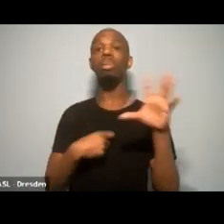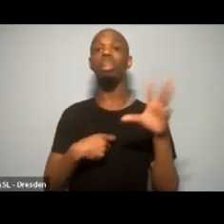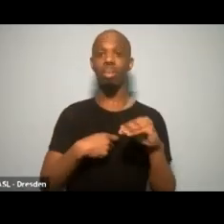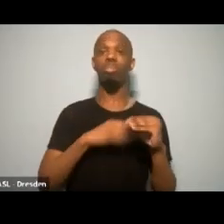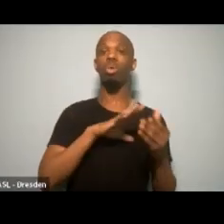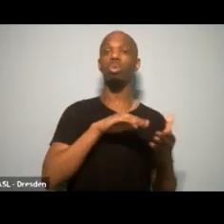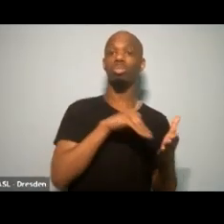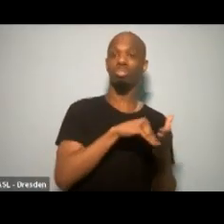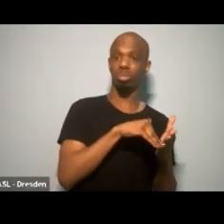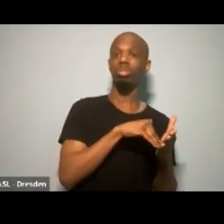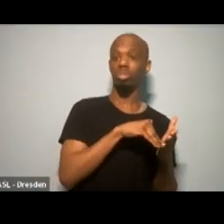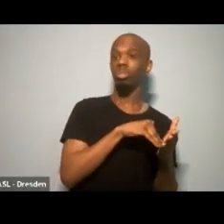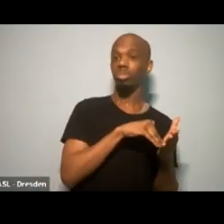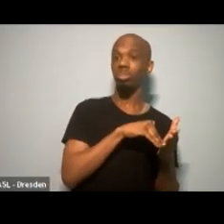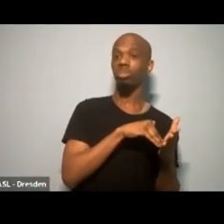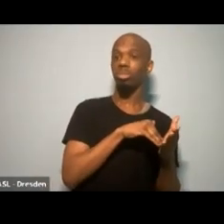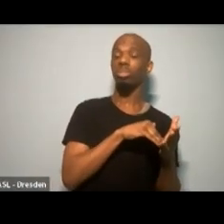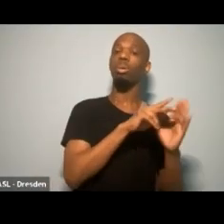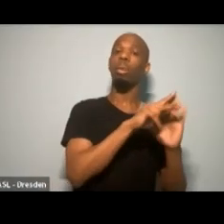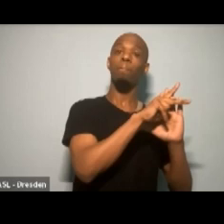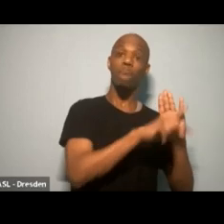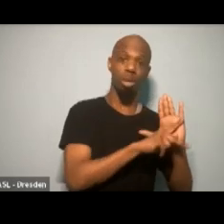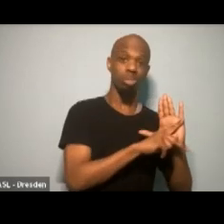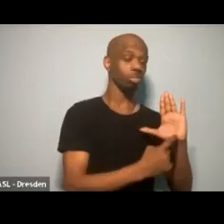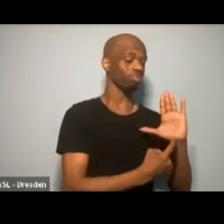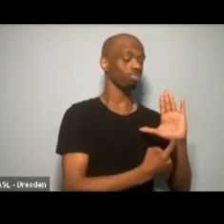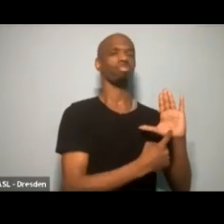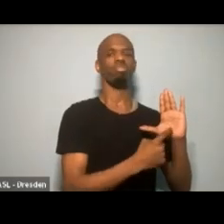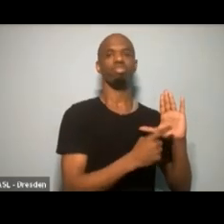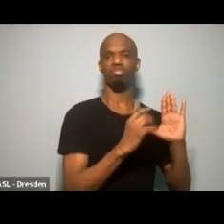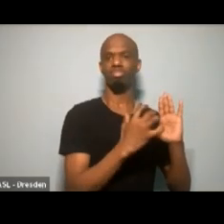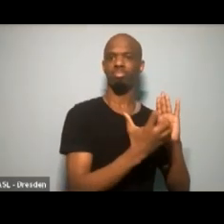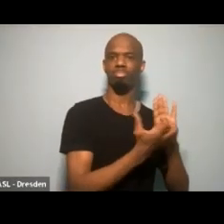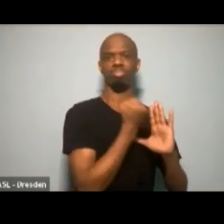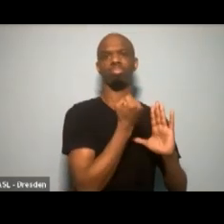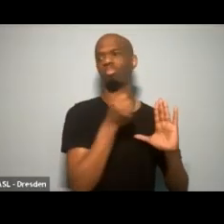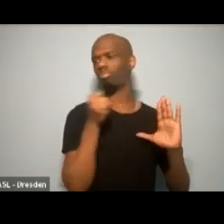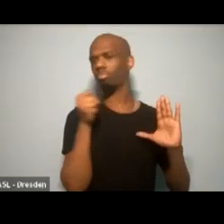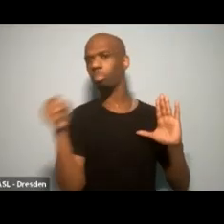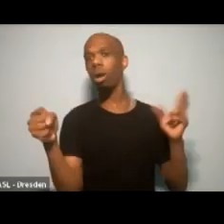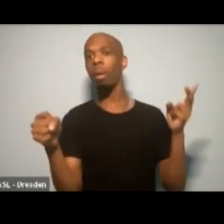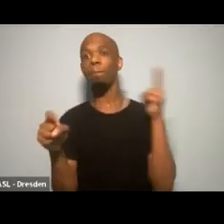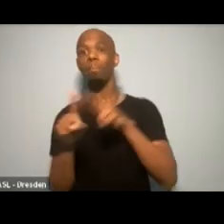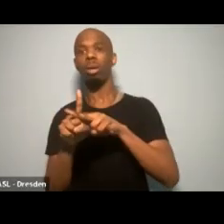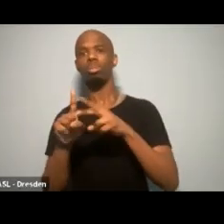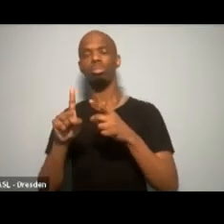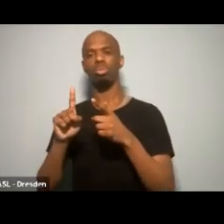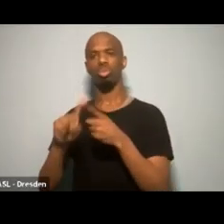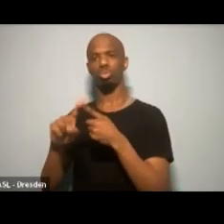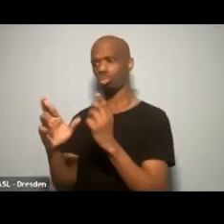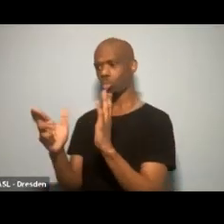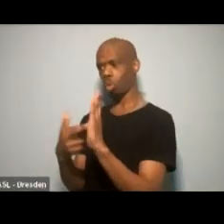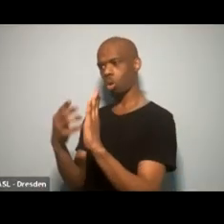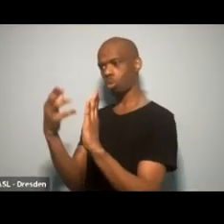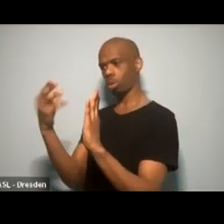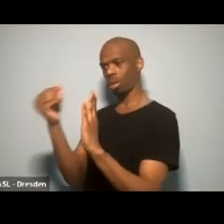and the film industry and their role in exercising soft power and cultural diplomacy.